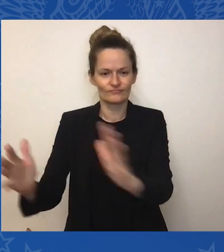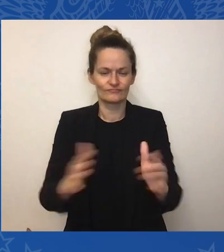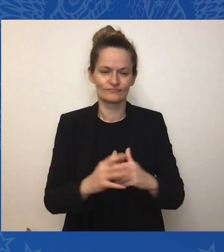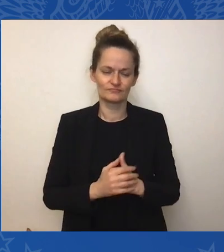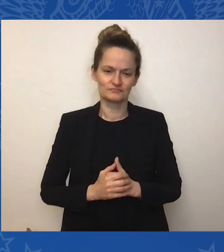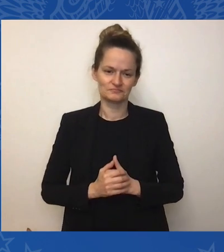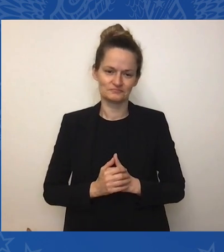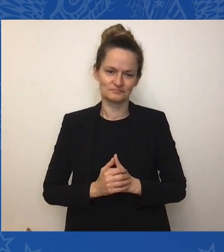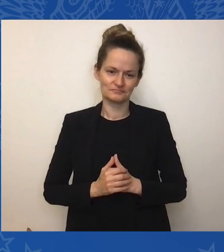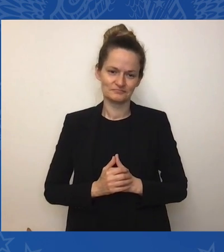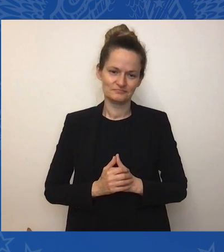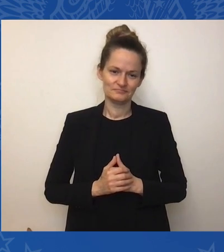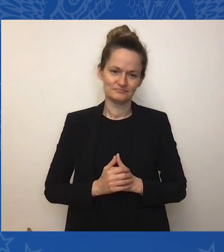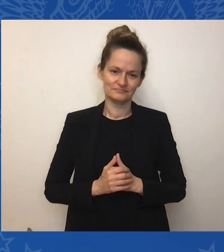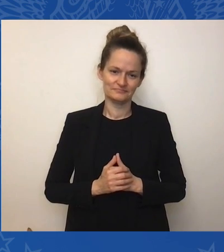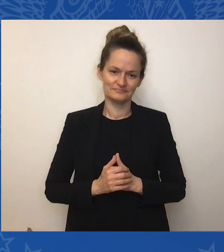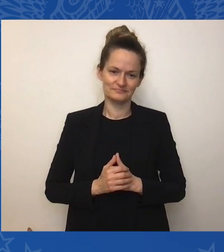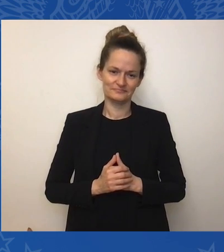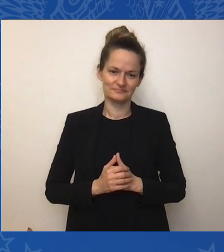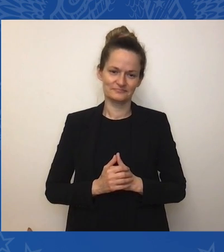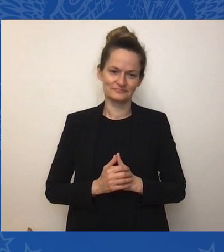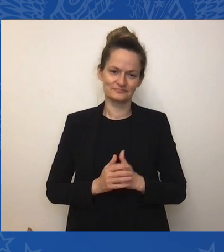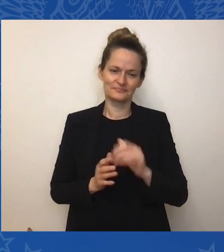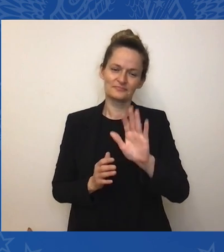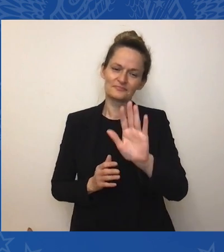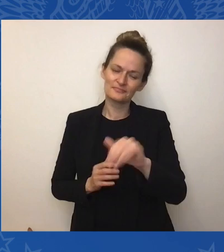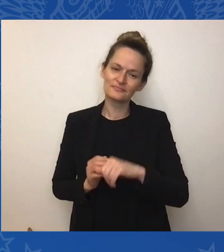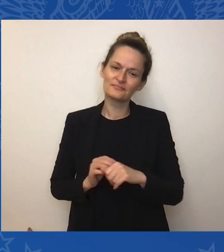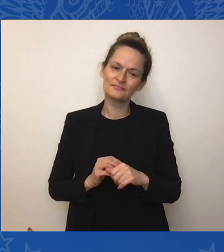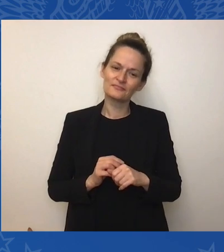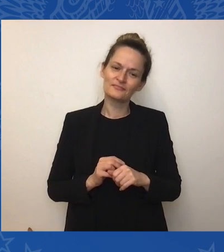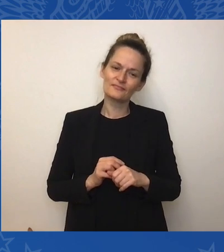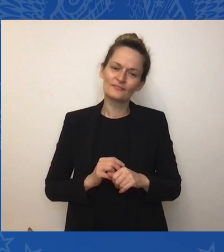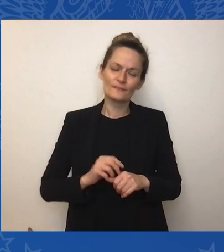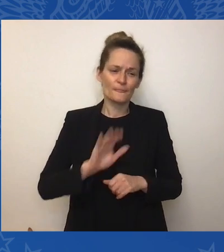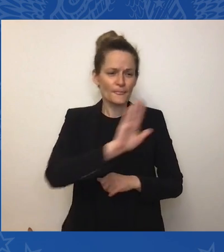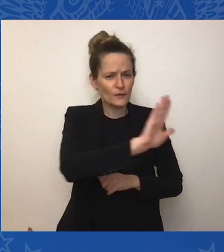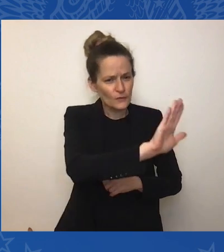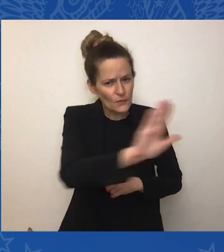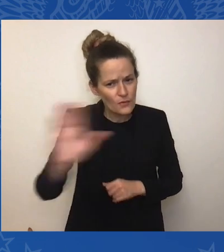And it's your generation, more than anyone else, who will have to answer the question,